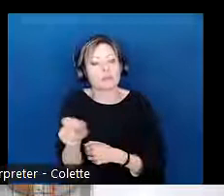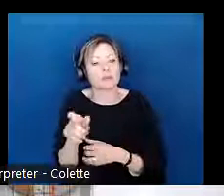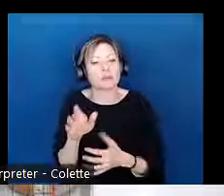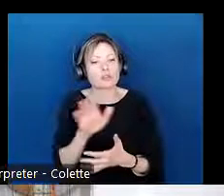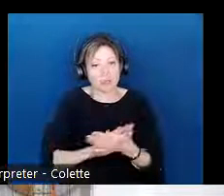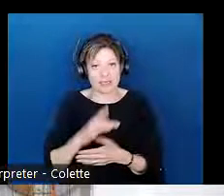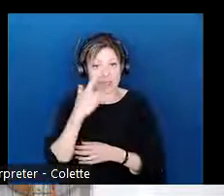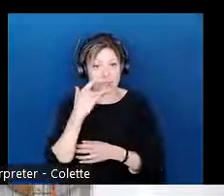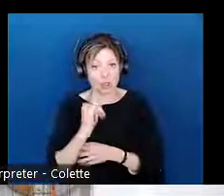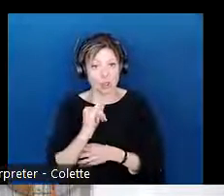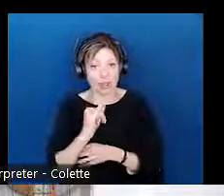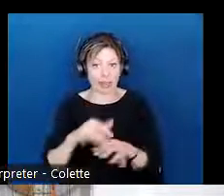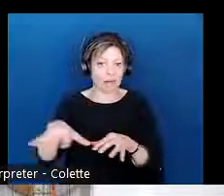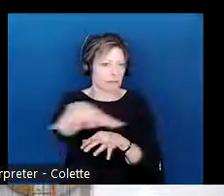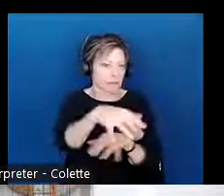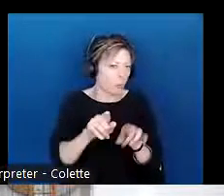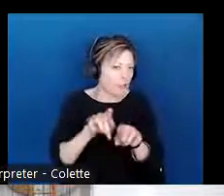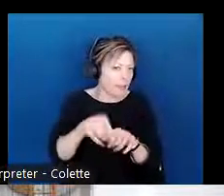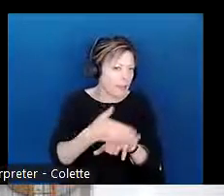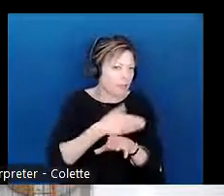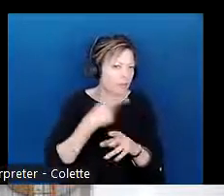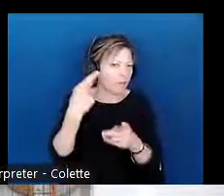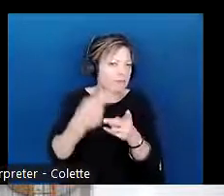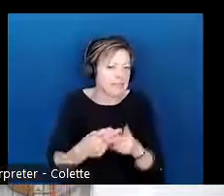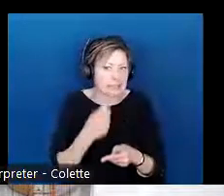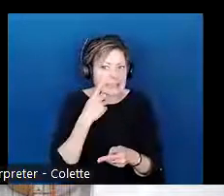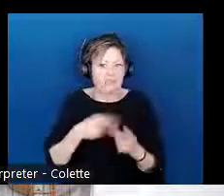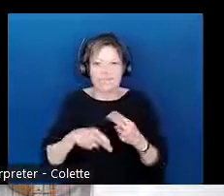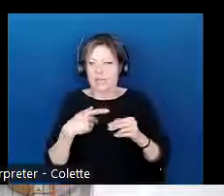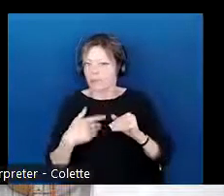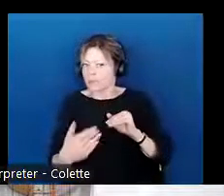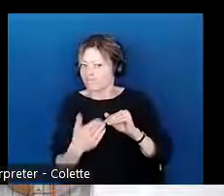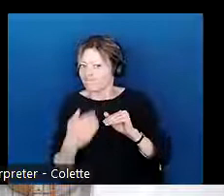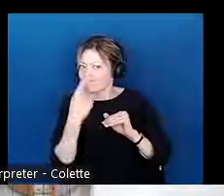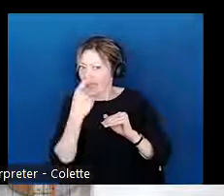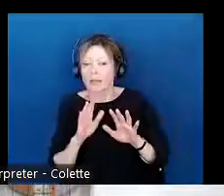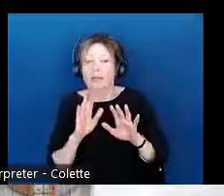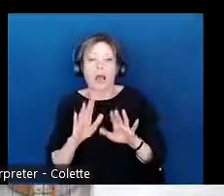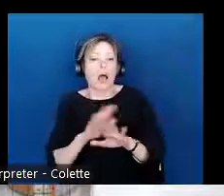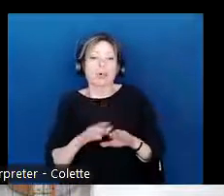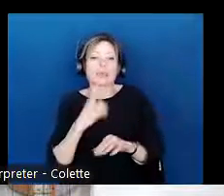go and see how they feel they're like we're not telling you yes it's accessible no it's